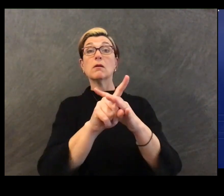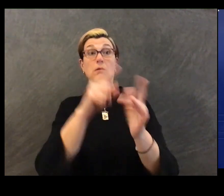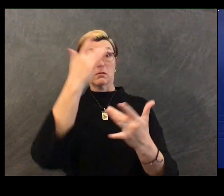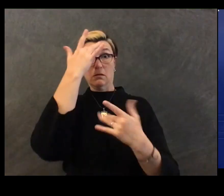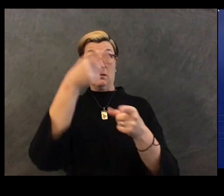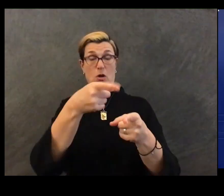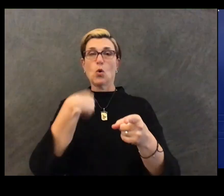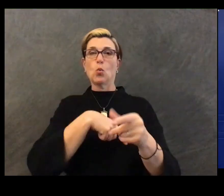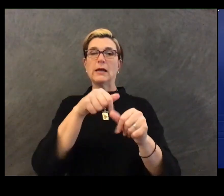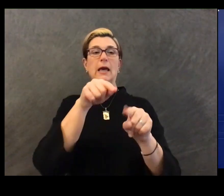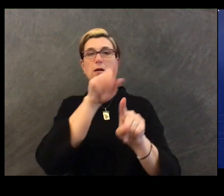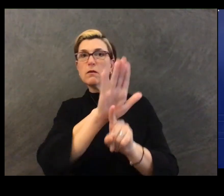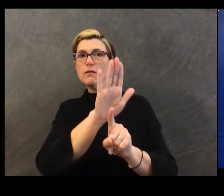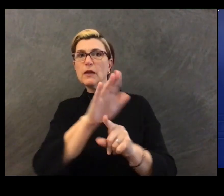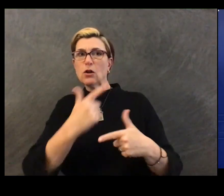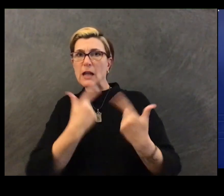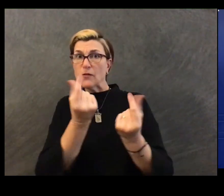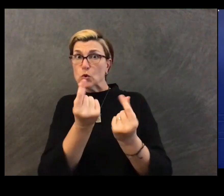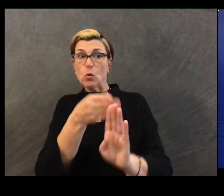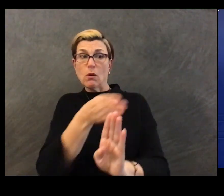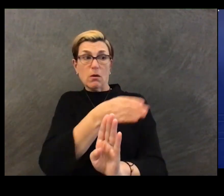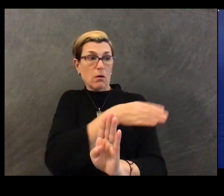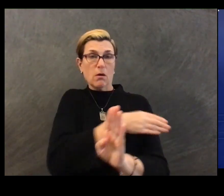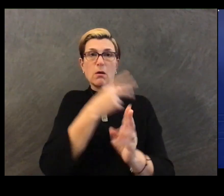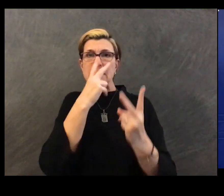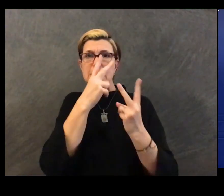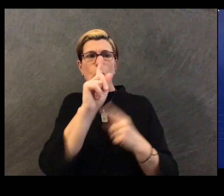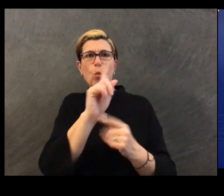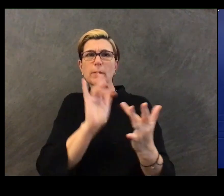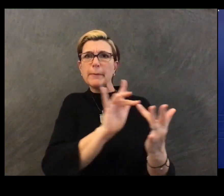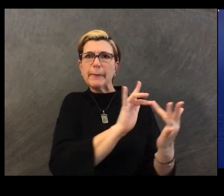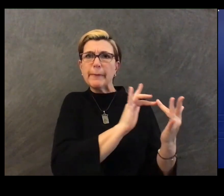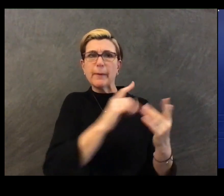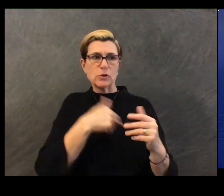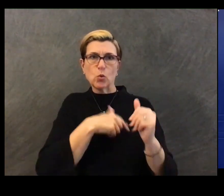vulnerable will be an effective of Public Health strategy so our nation